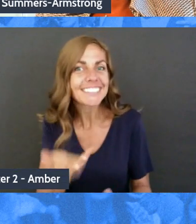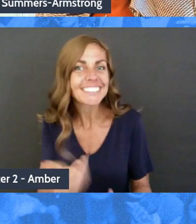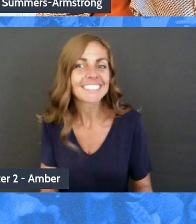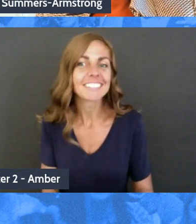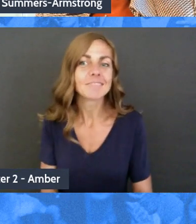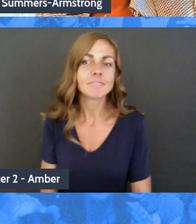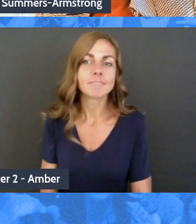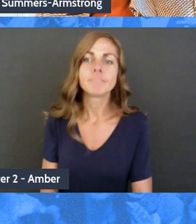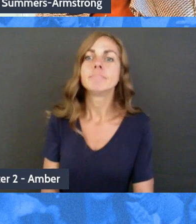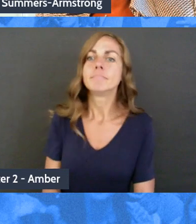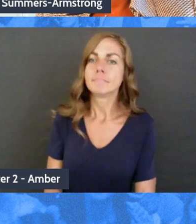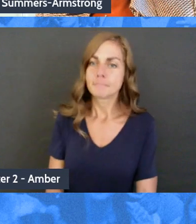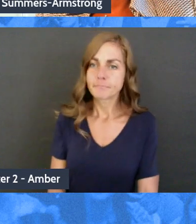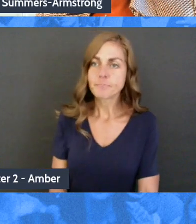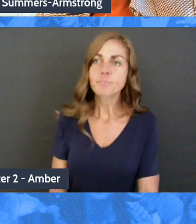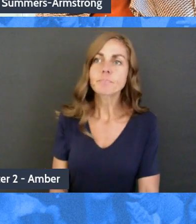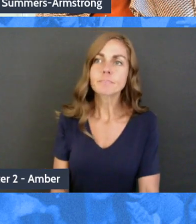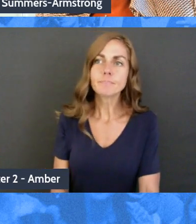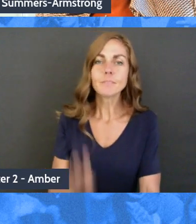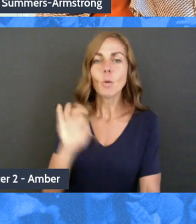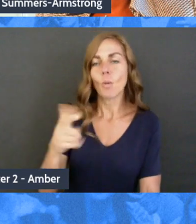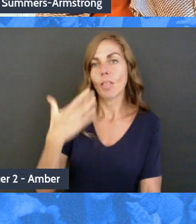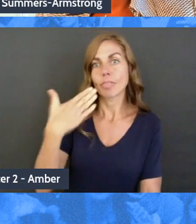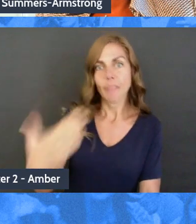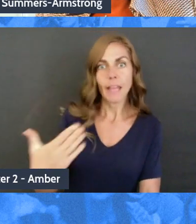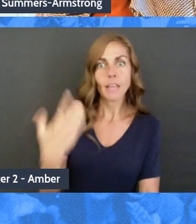Ah, well thank you for having me here today.